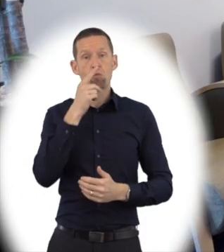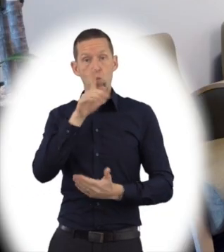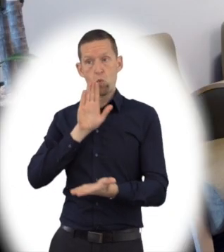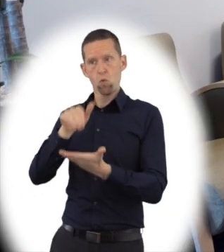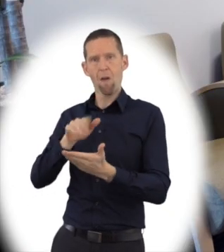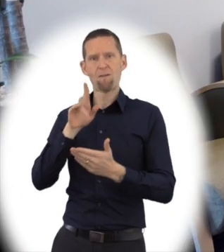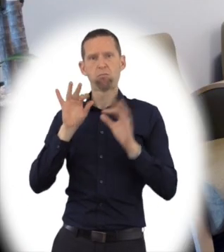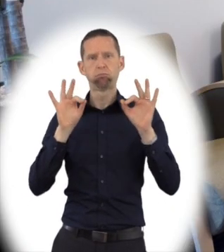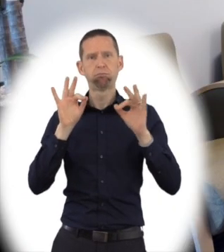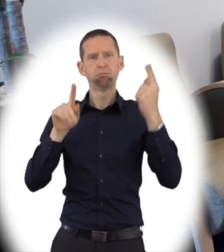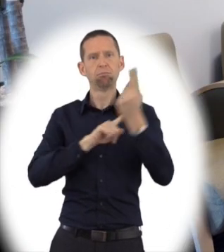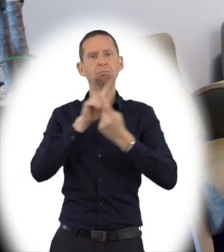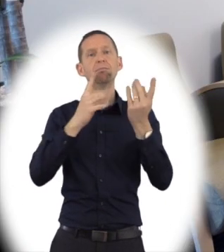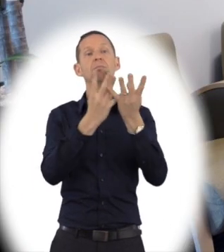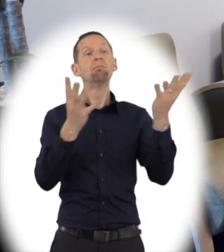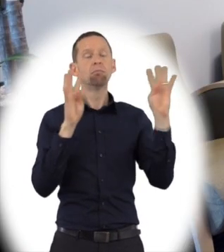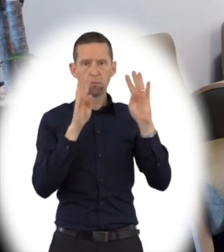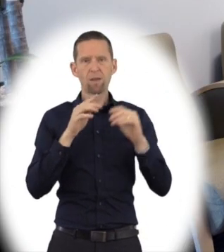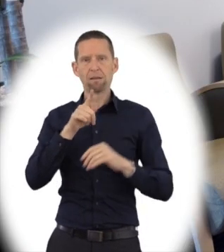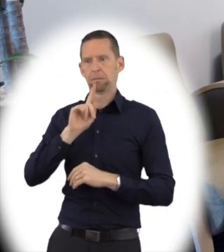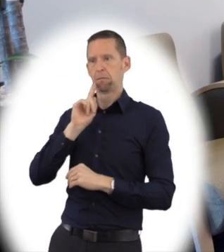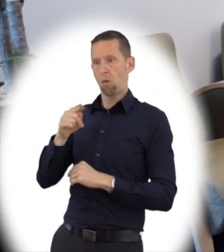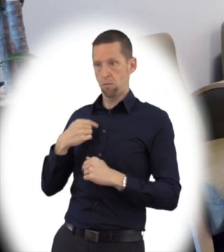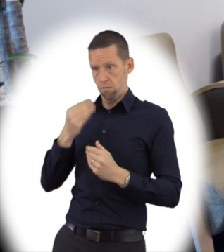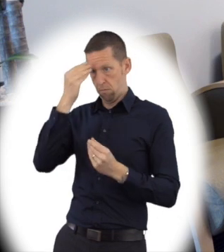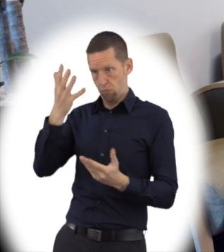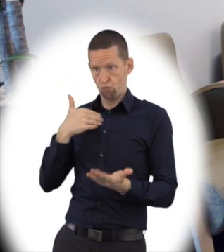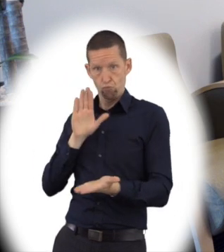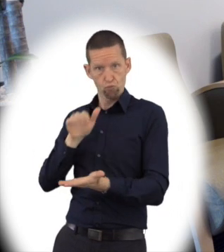If you are attending a conciliation conference, let reception know you have arrived, and your